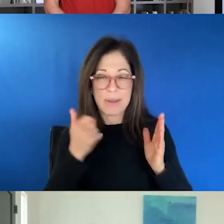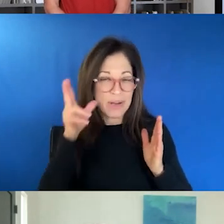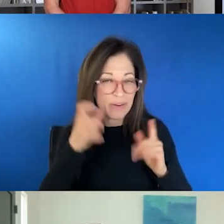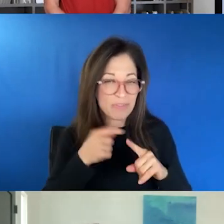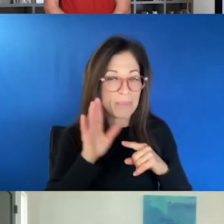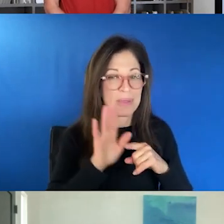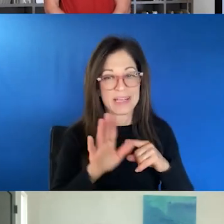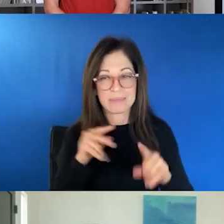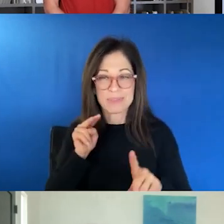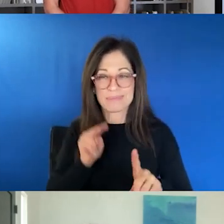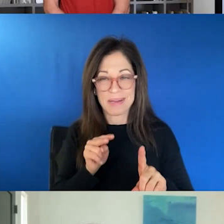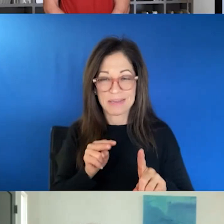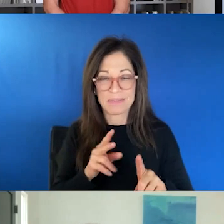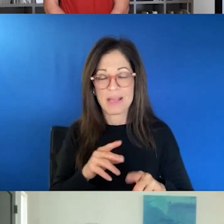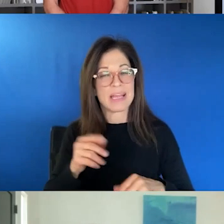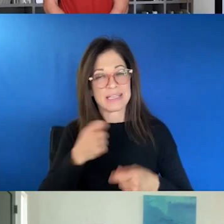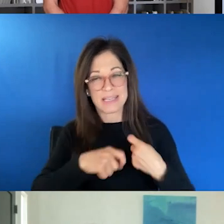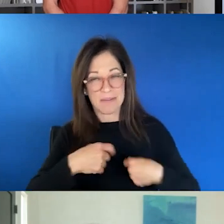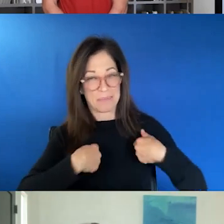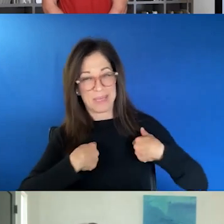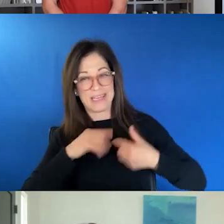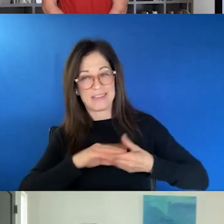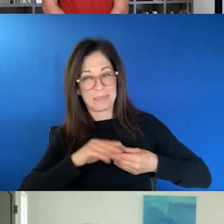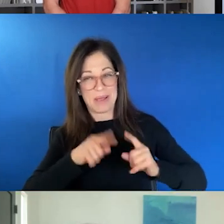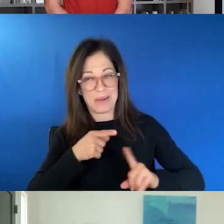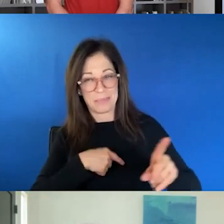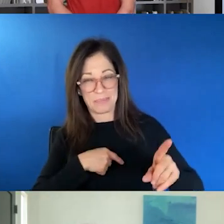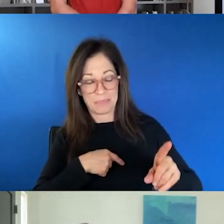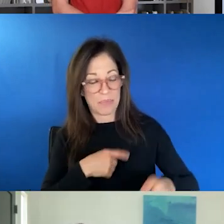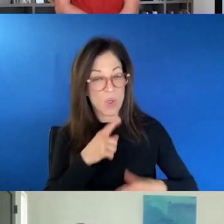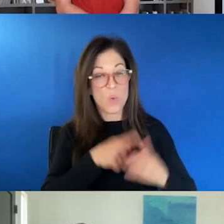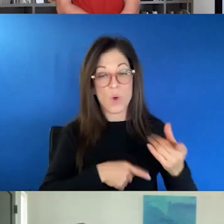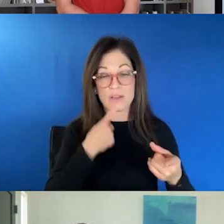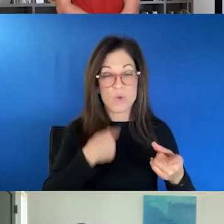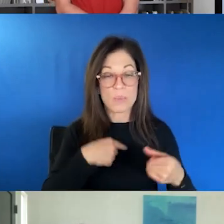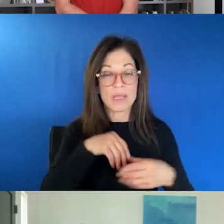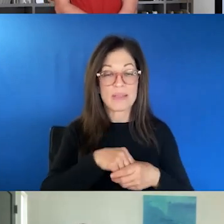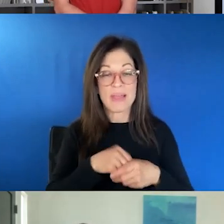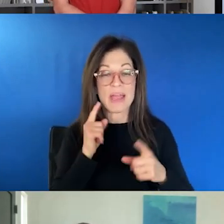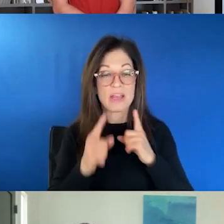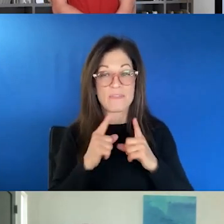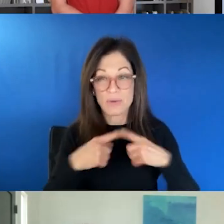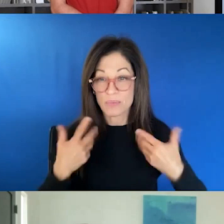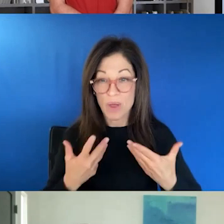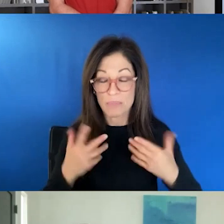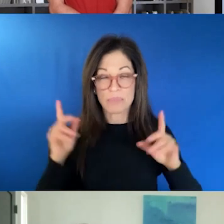POINT THAN ME. WHAT HE SAID IS CRISIS